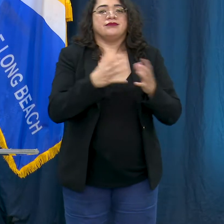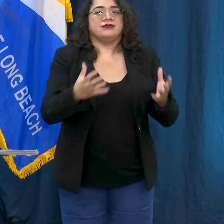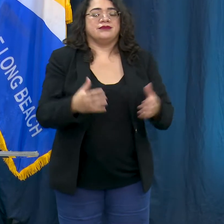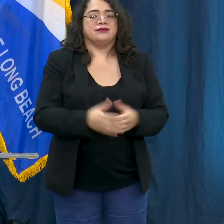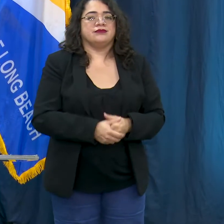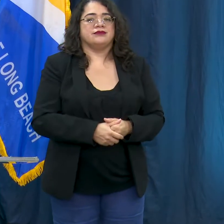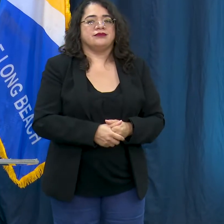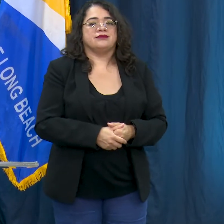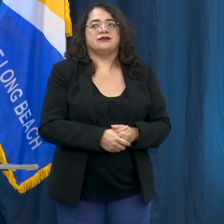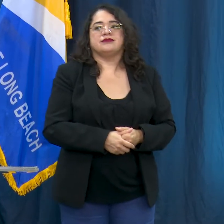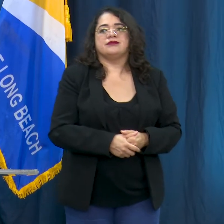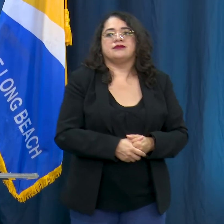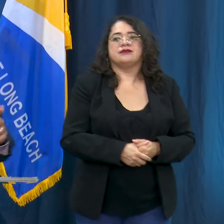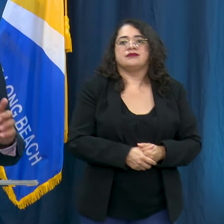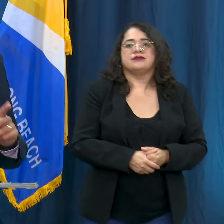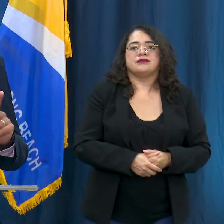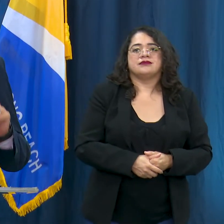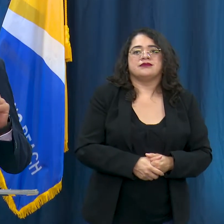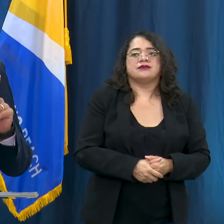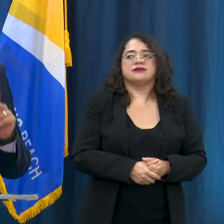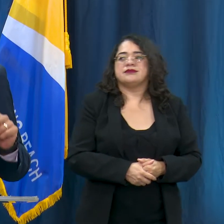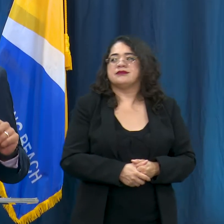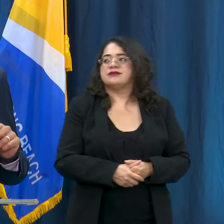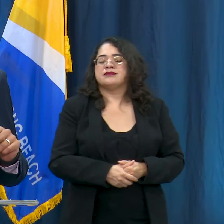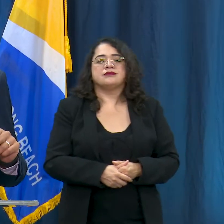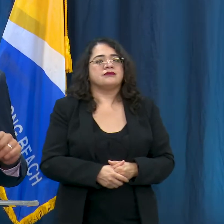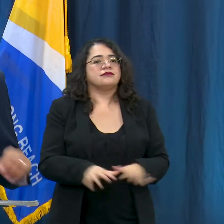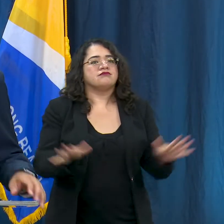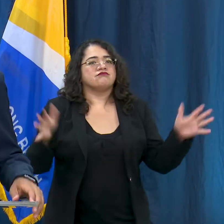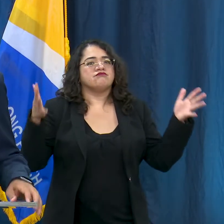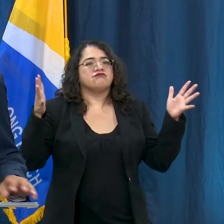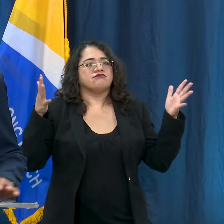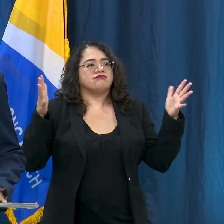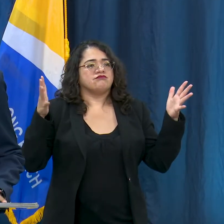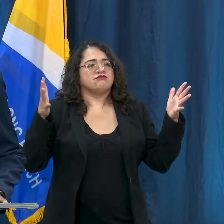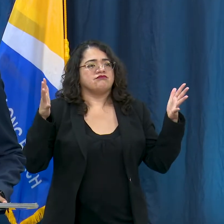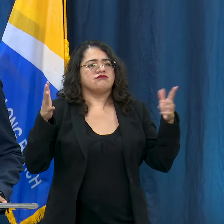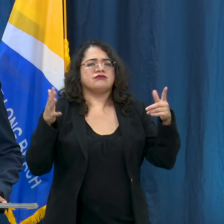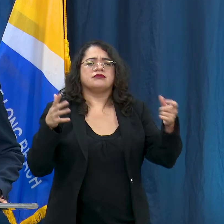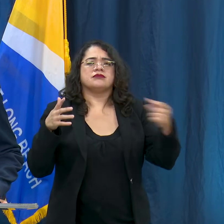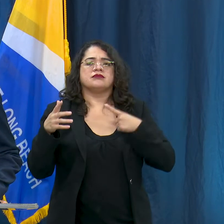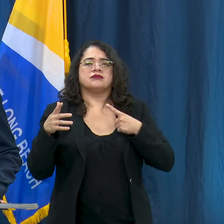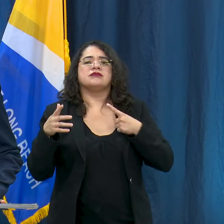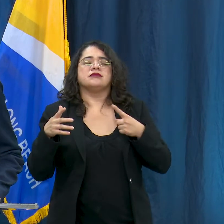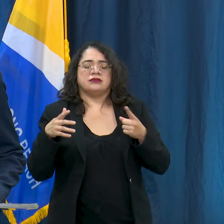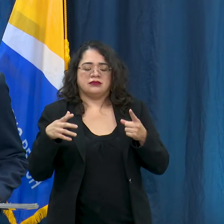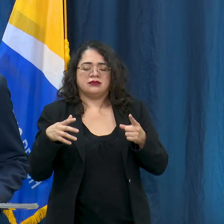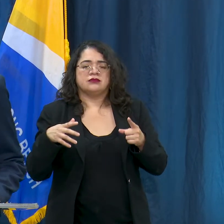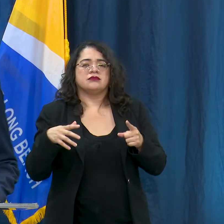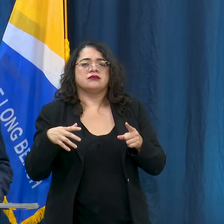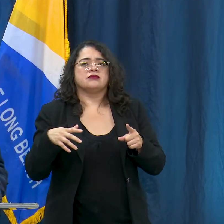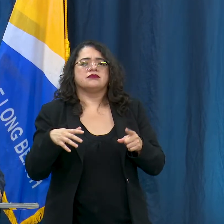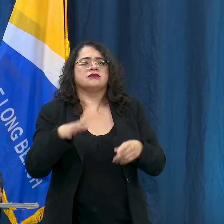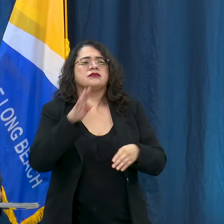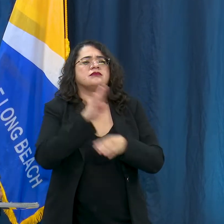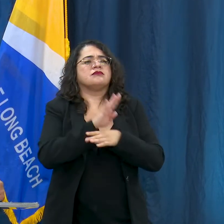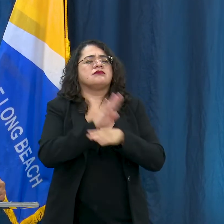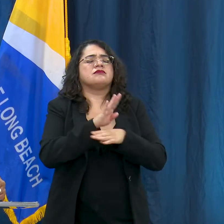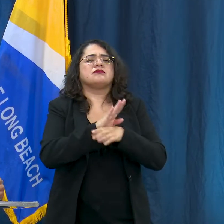think Jake is that all the questions? The last question will go from the Facebook audience related to business licensing - is the city